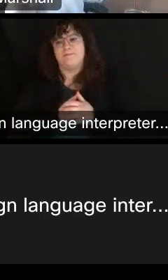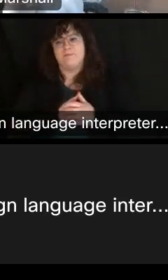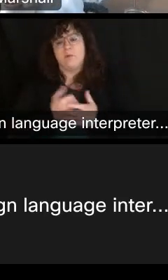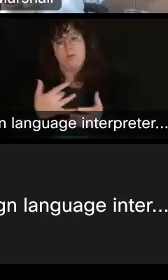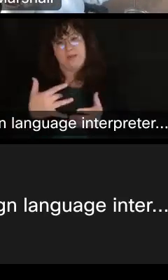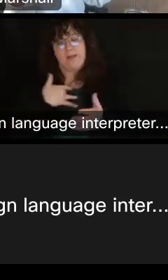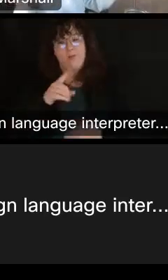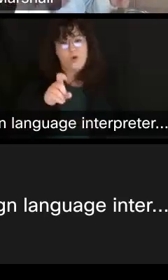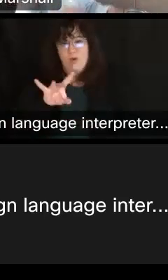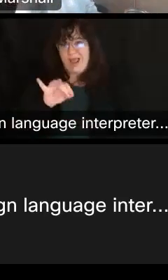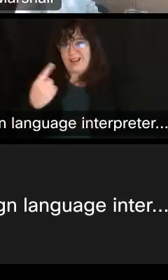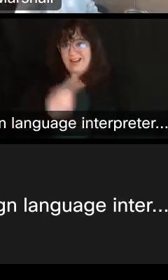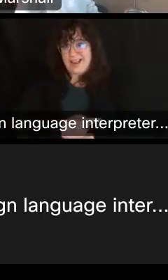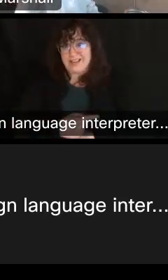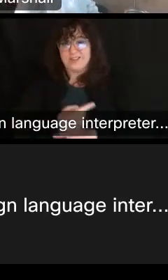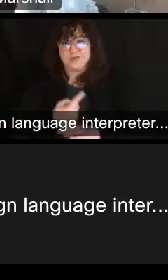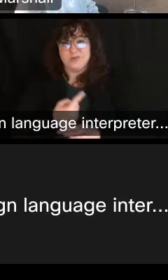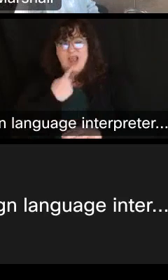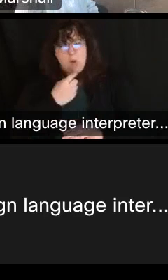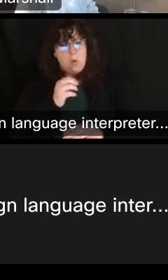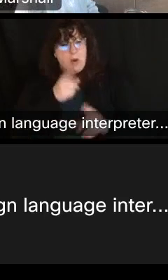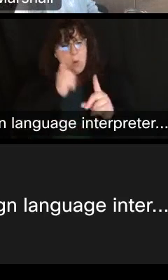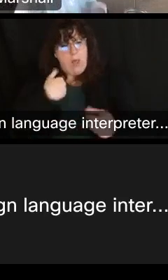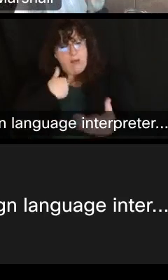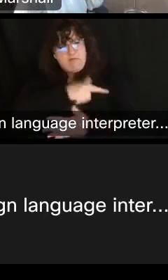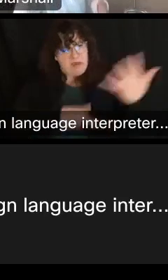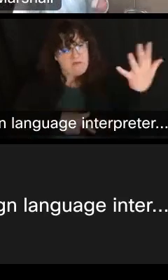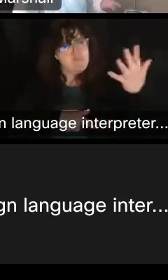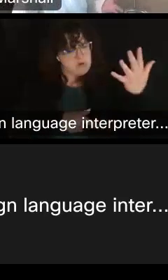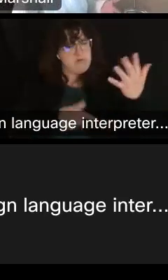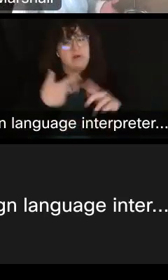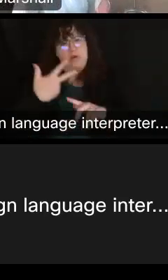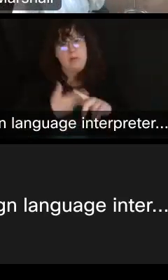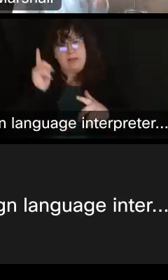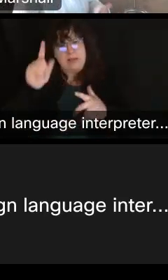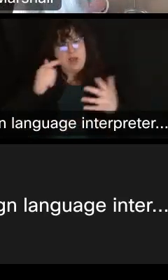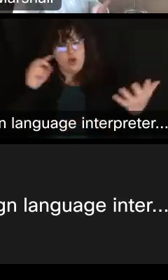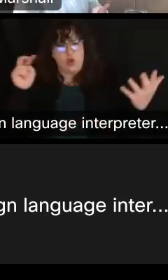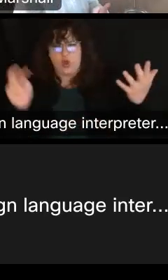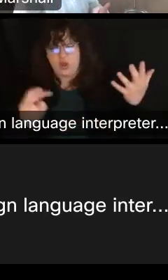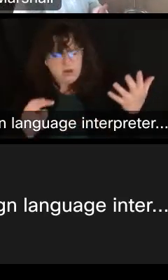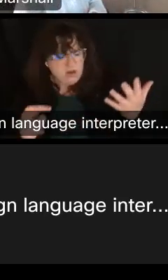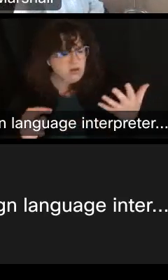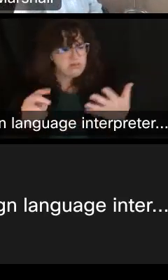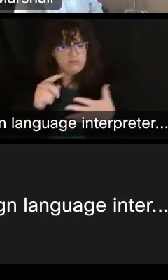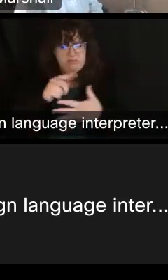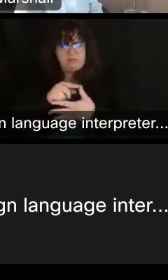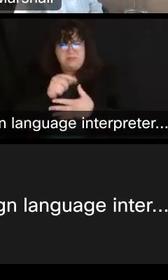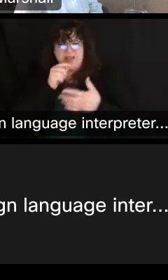say three months in, man this isn't working. I you know, goal A is not happening, and so it